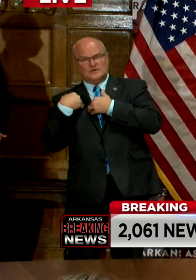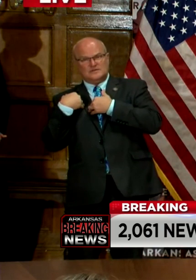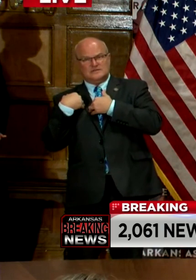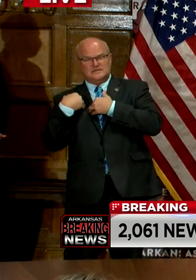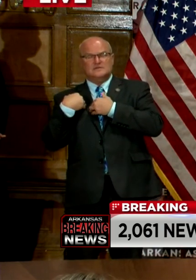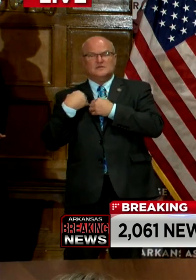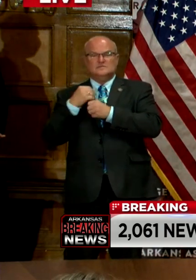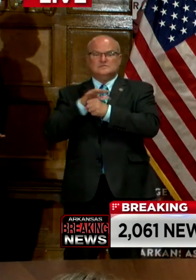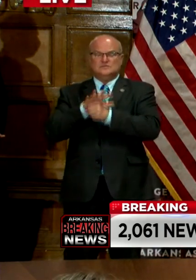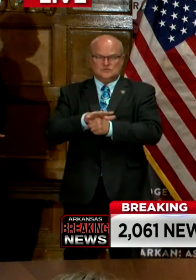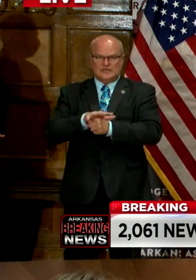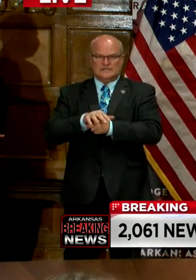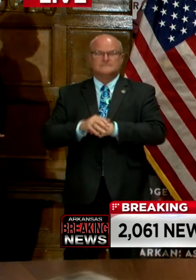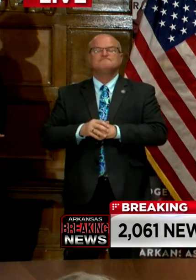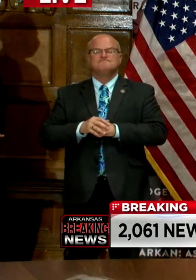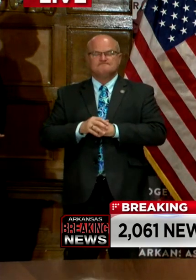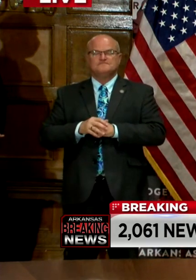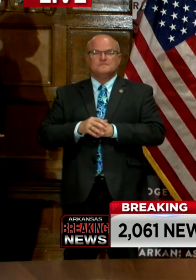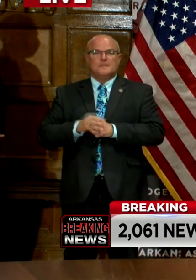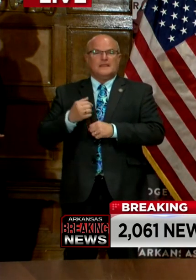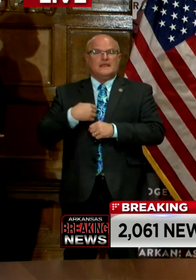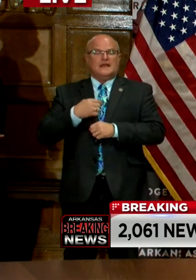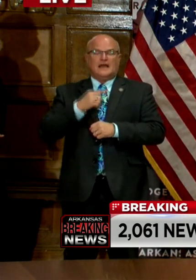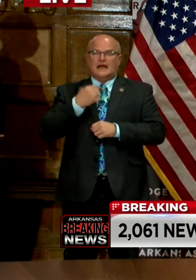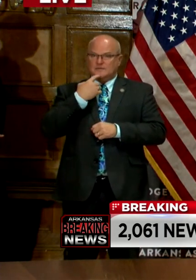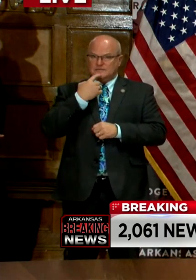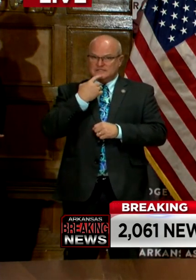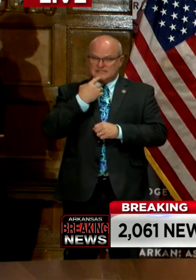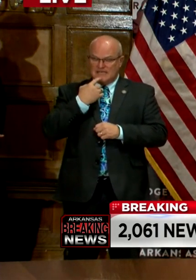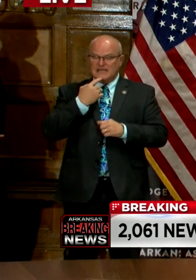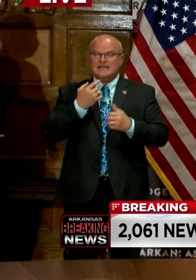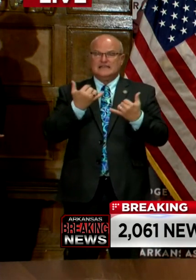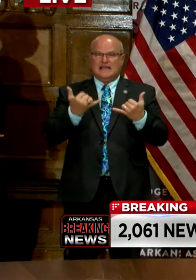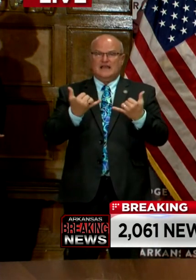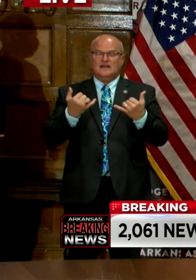FORCE CAN DO TO TO ENHANCE OUR FACILITY TO MAKE SURE OUR HEALTHCARE SYSTEM IS NOT OVERLY